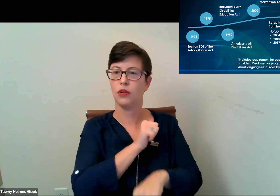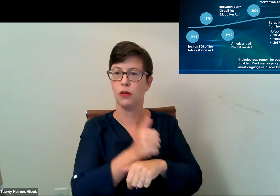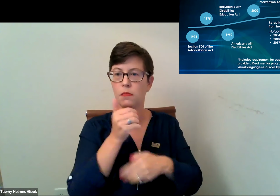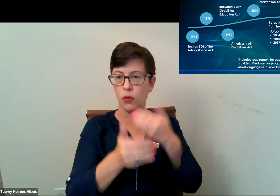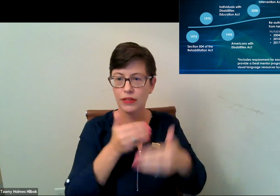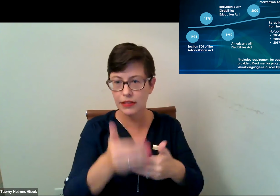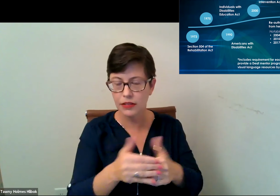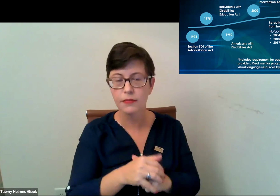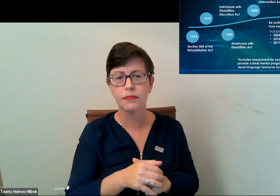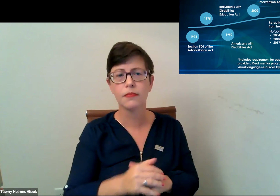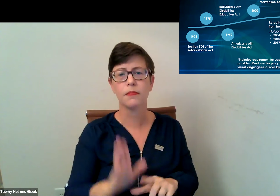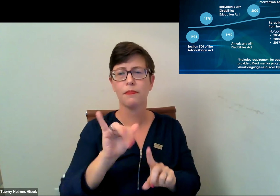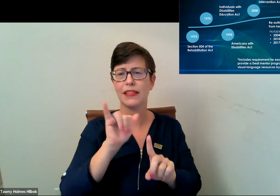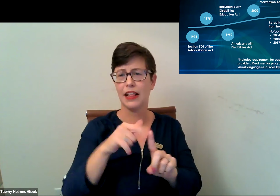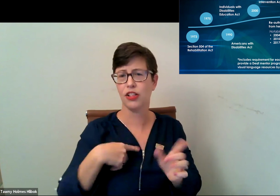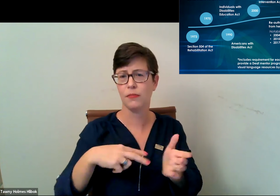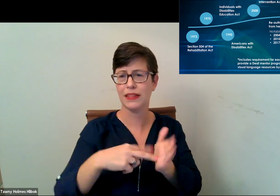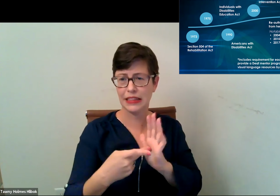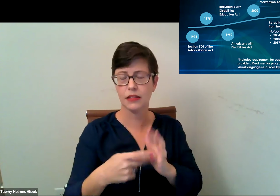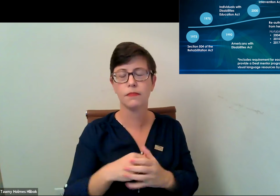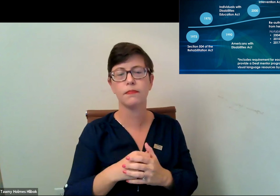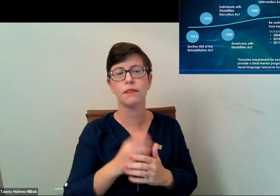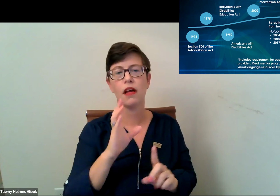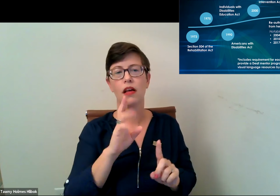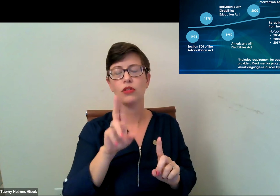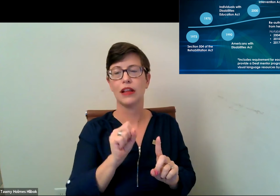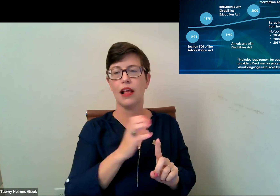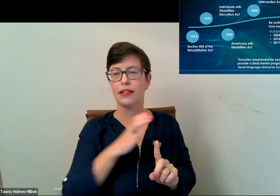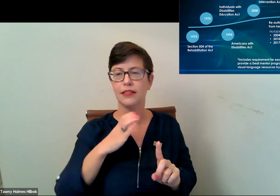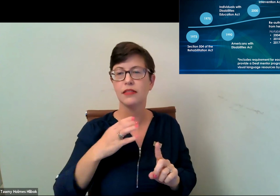Now we're very thankful for the reauthorization process.